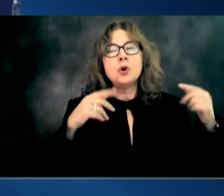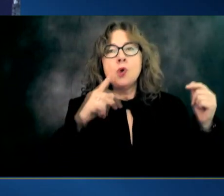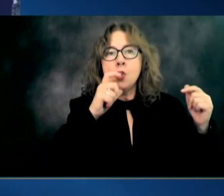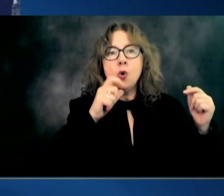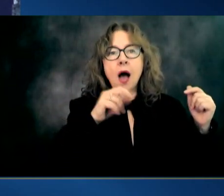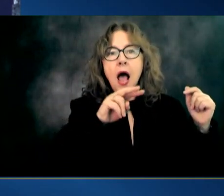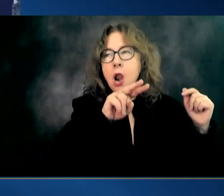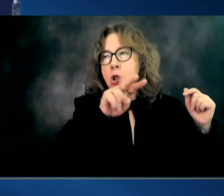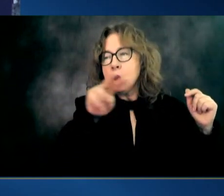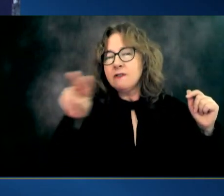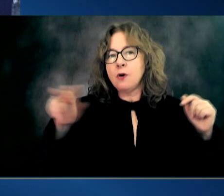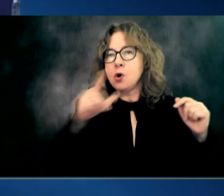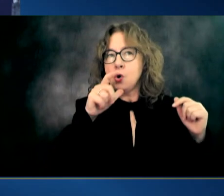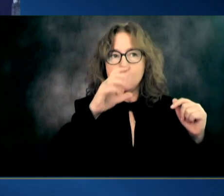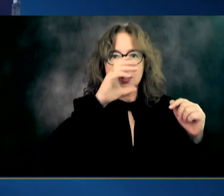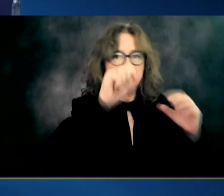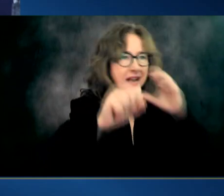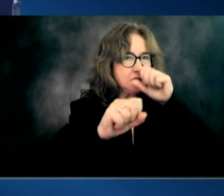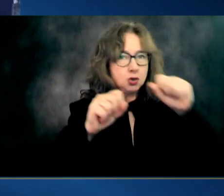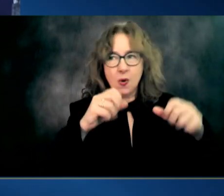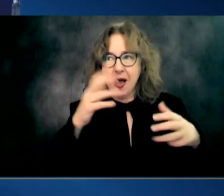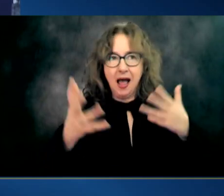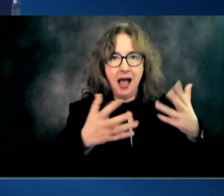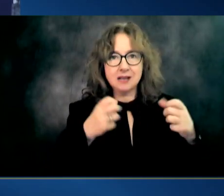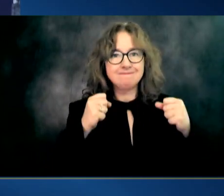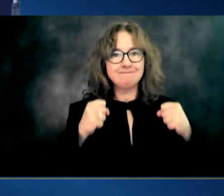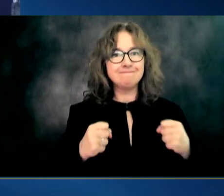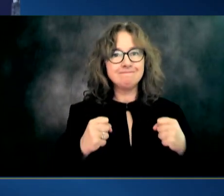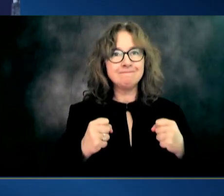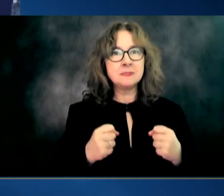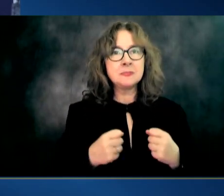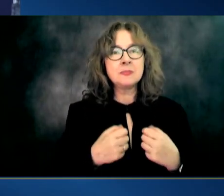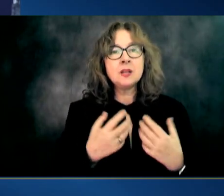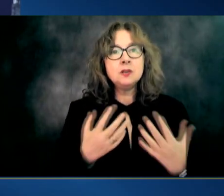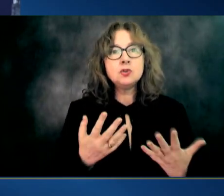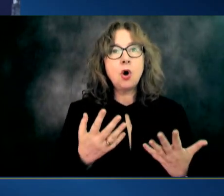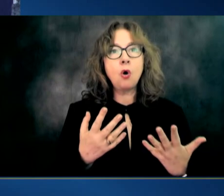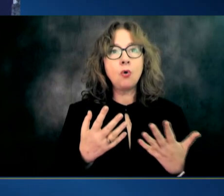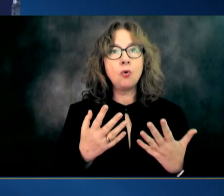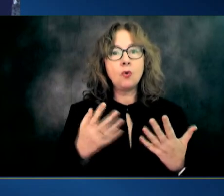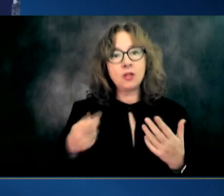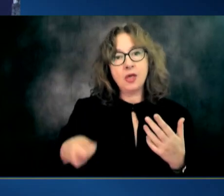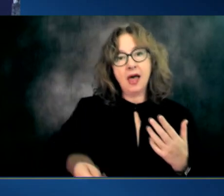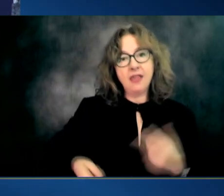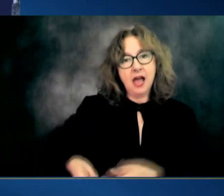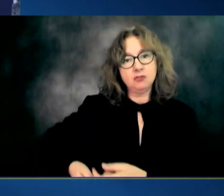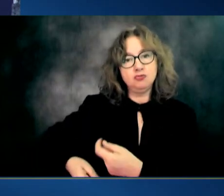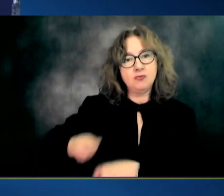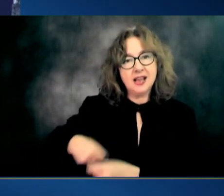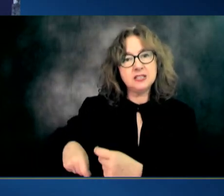it's just a part of my life that the transplant stopped the pain,